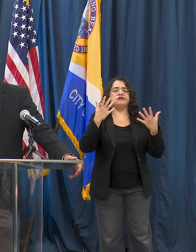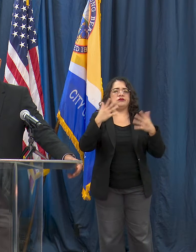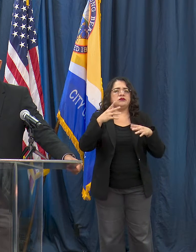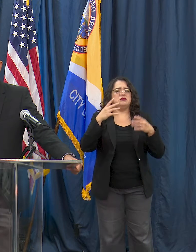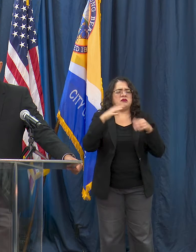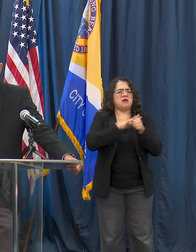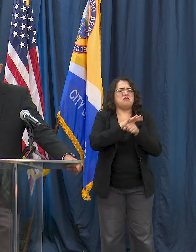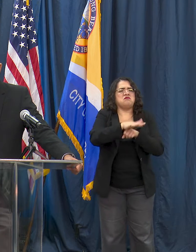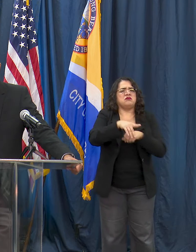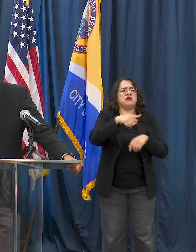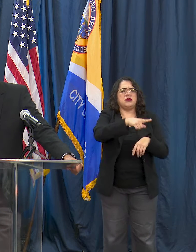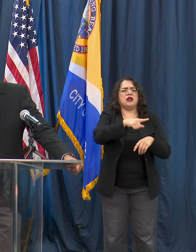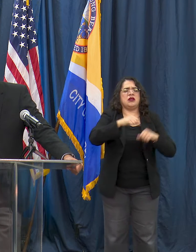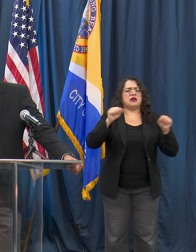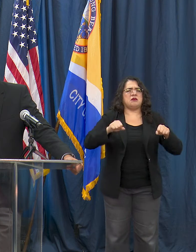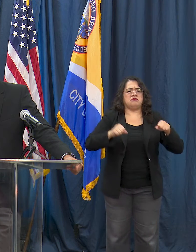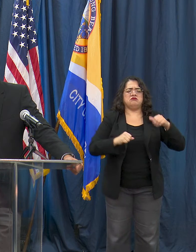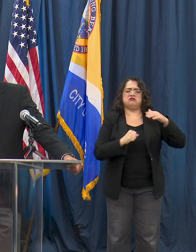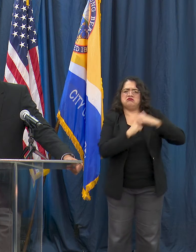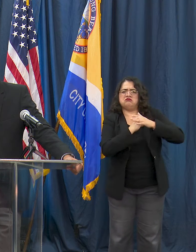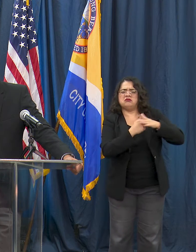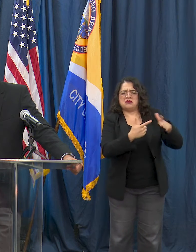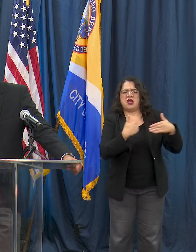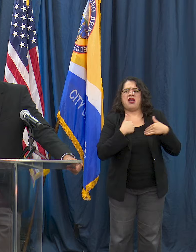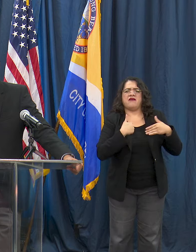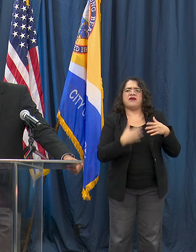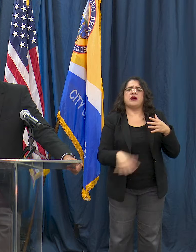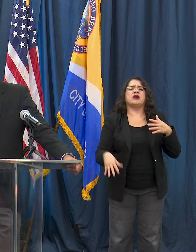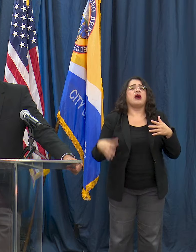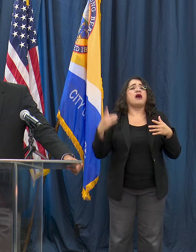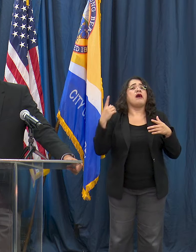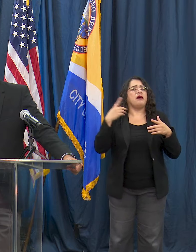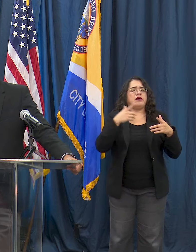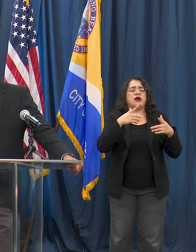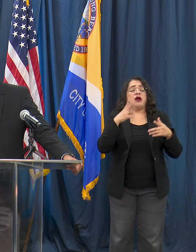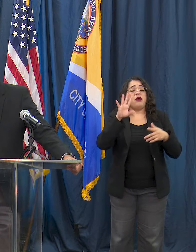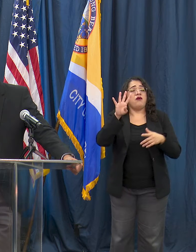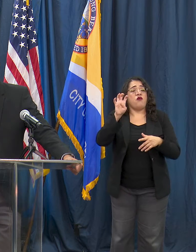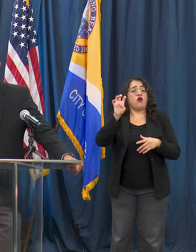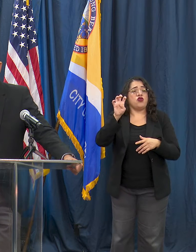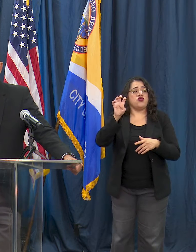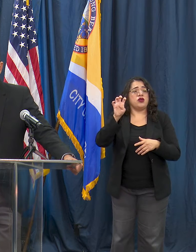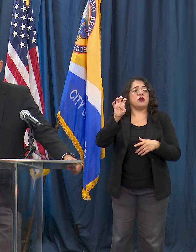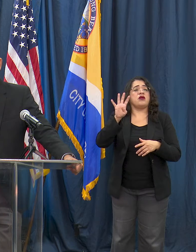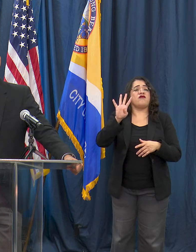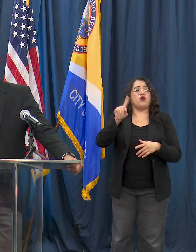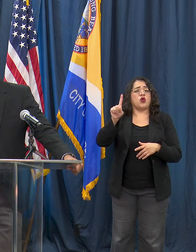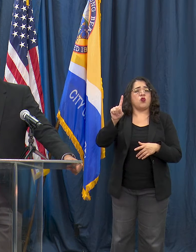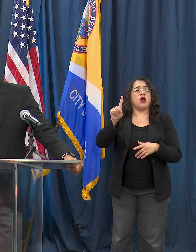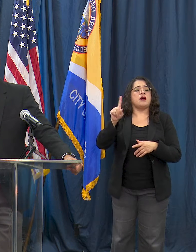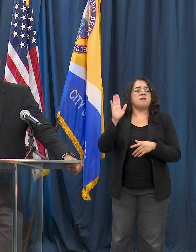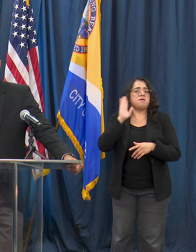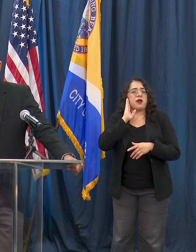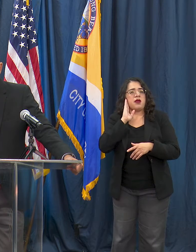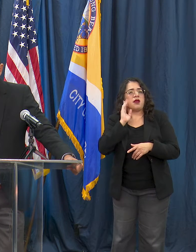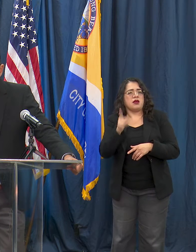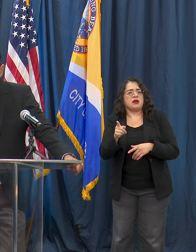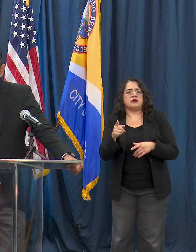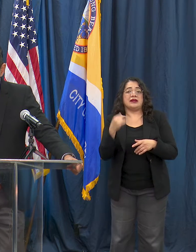in if people need help. We have an additional 441 surge beds if needed anytime and the badge at the convention center.